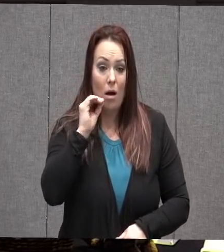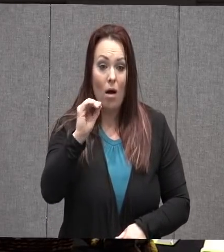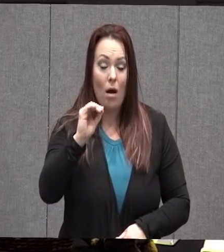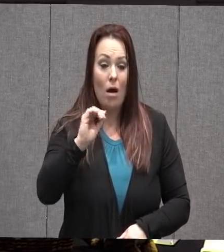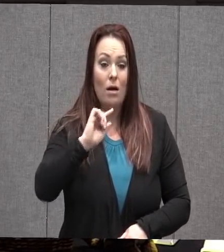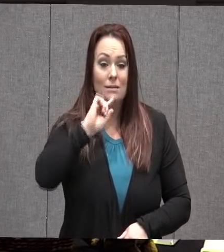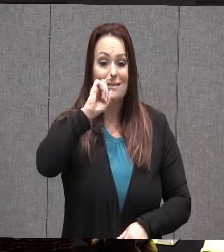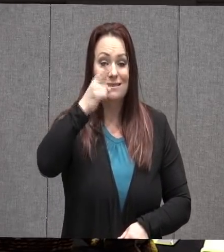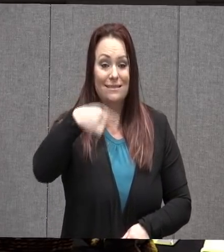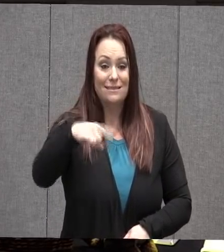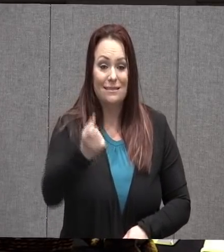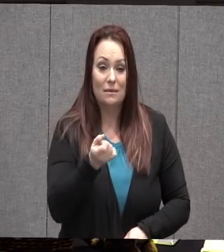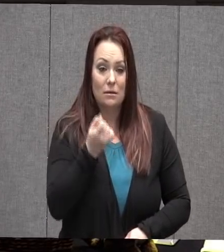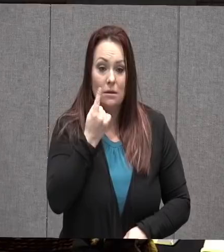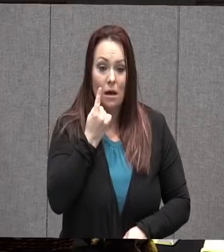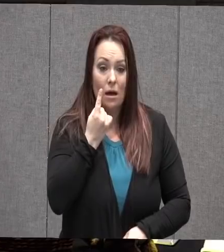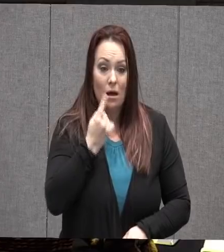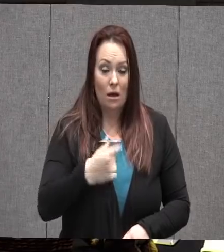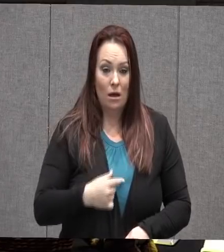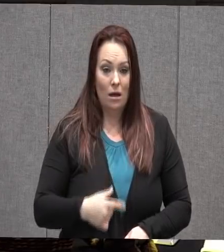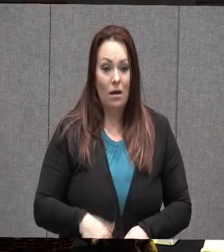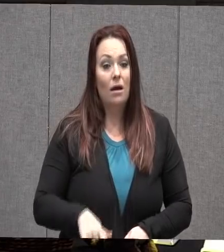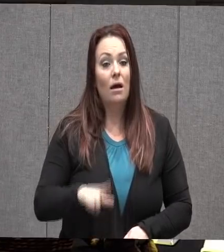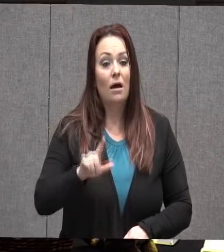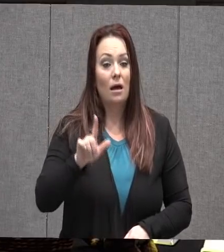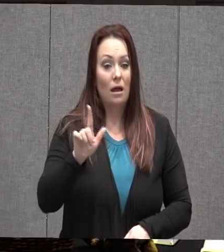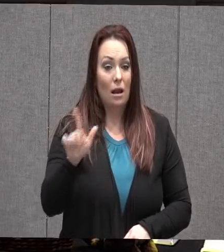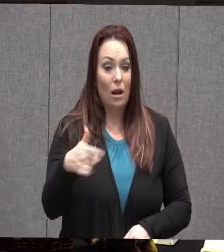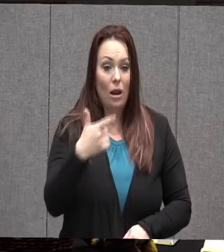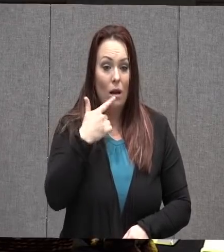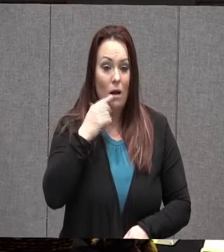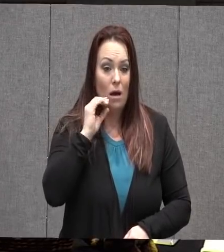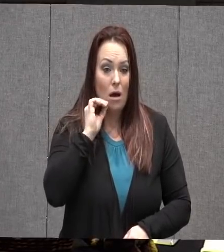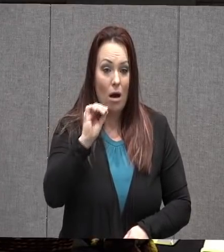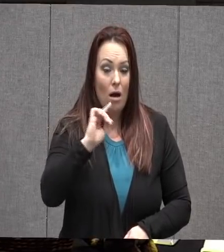Lost. At the beginning I heard the sound luh, luh.